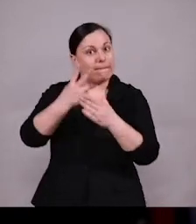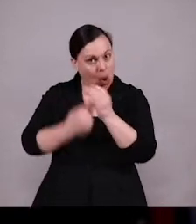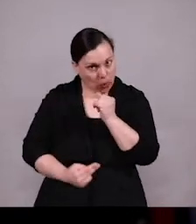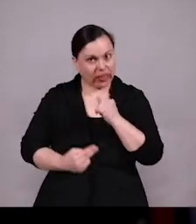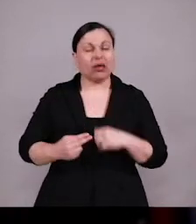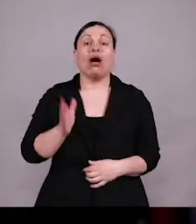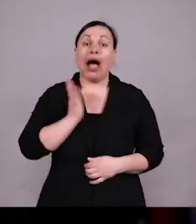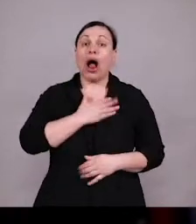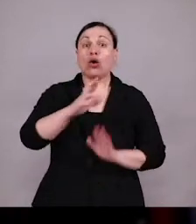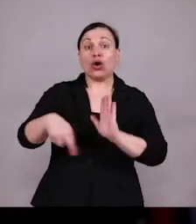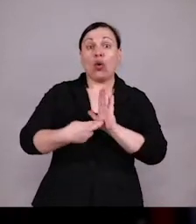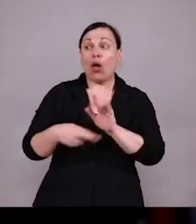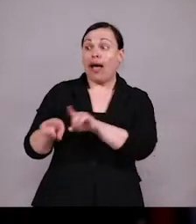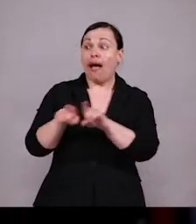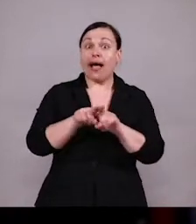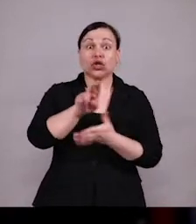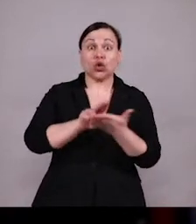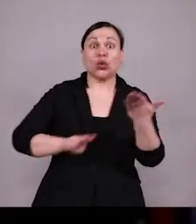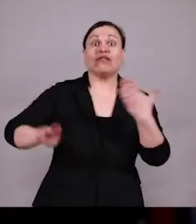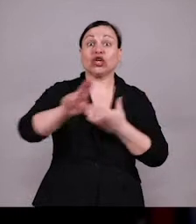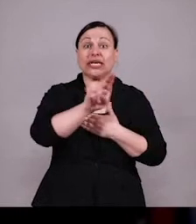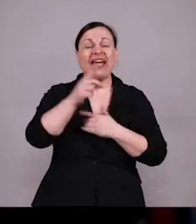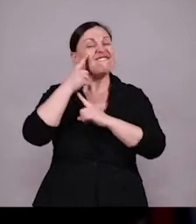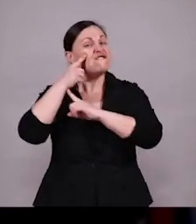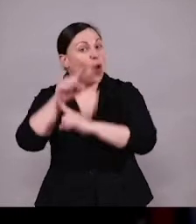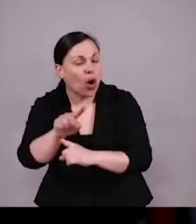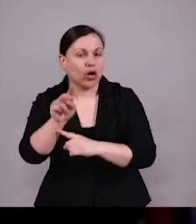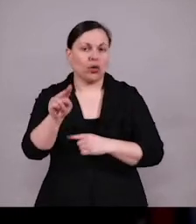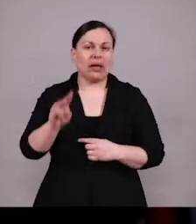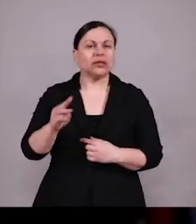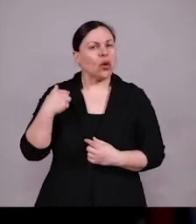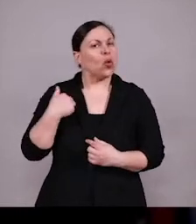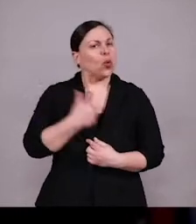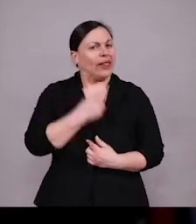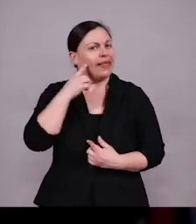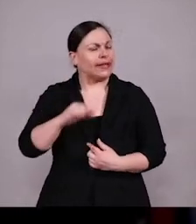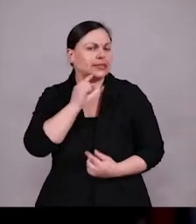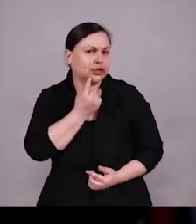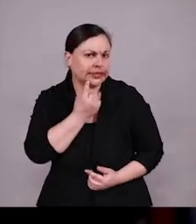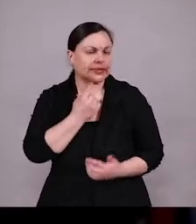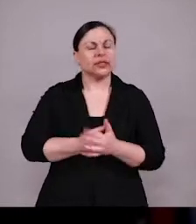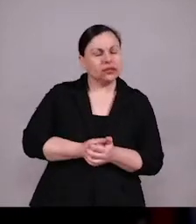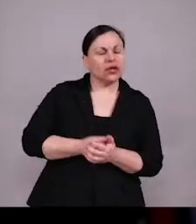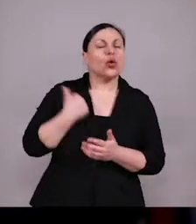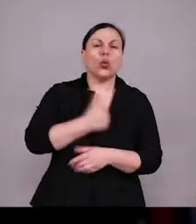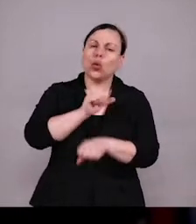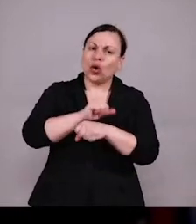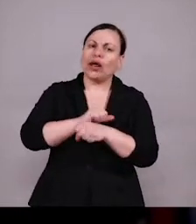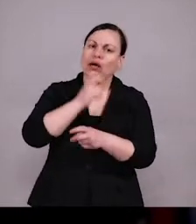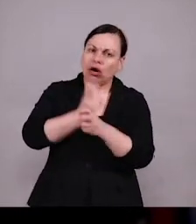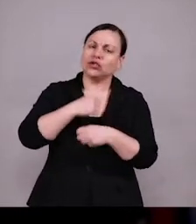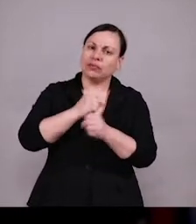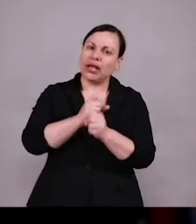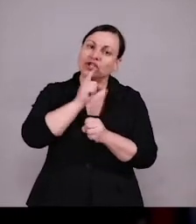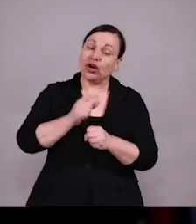We take our role as the University for New Mexico to heart, and are working hard to ensure every